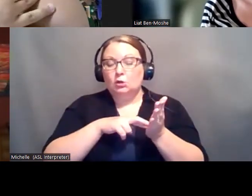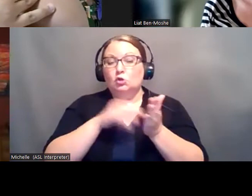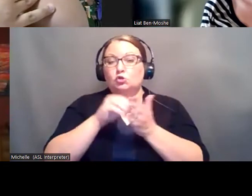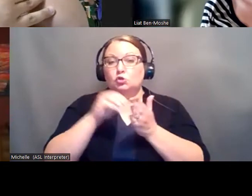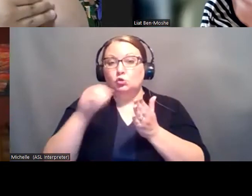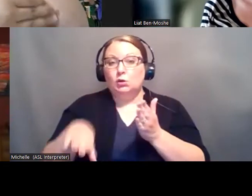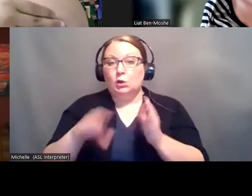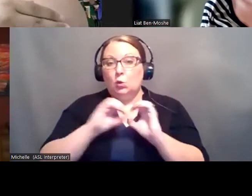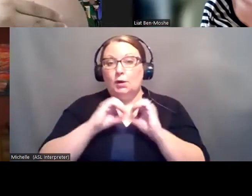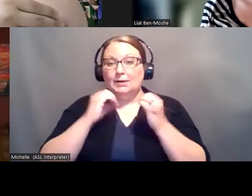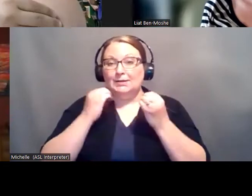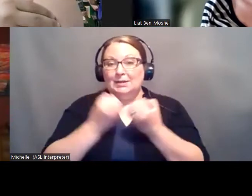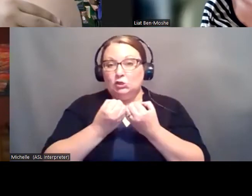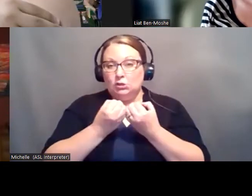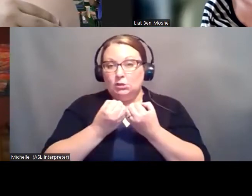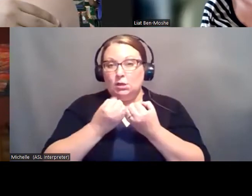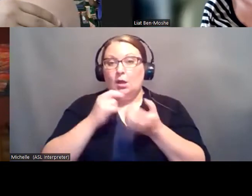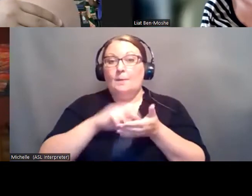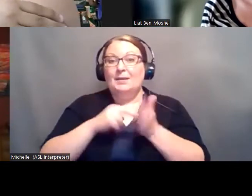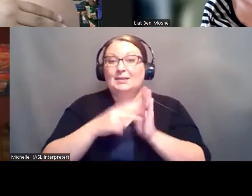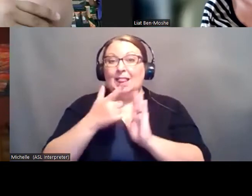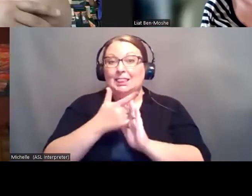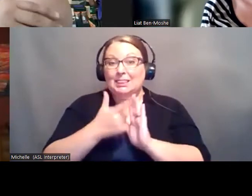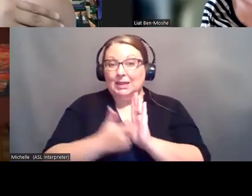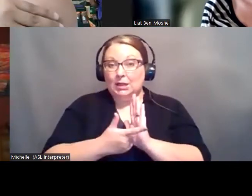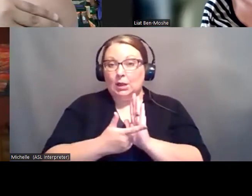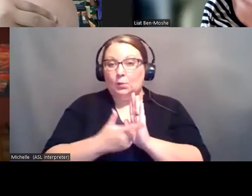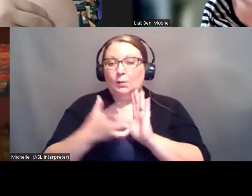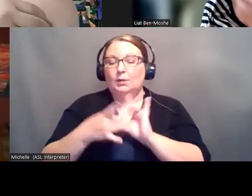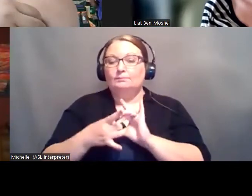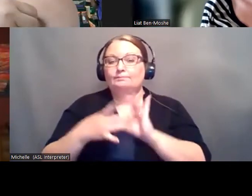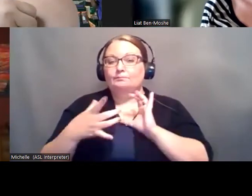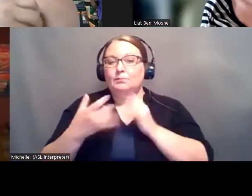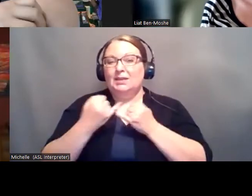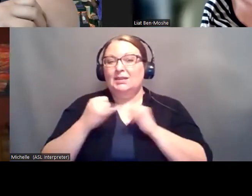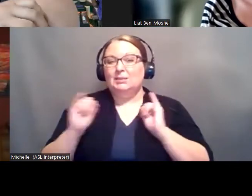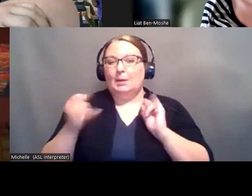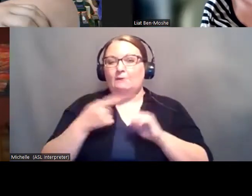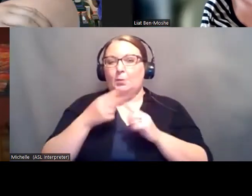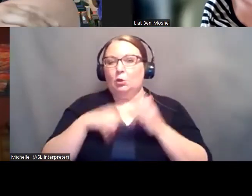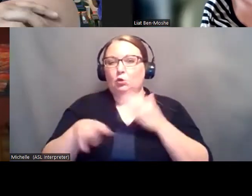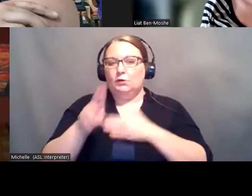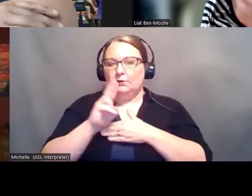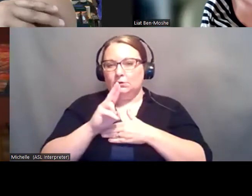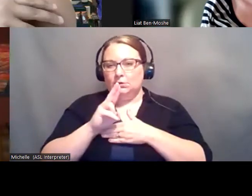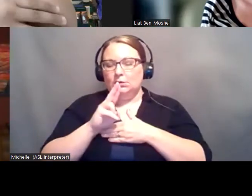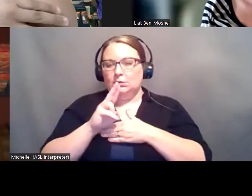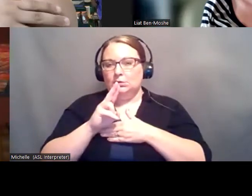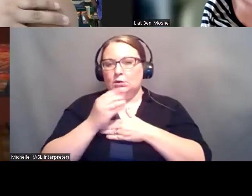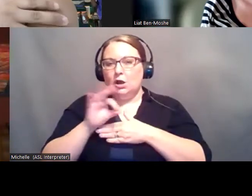So that means legally, we are independent from the University of Minnesota.